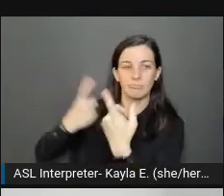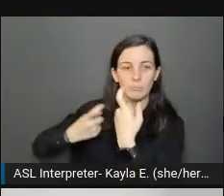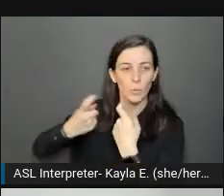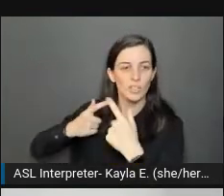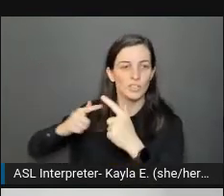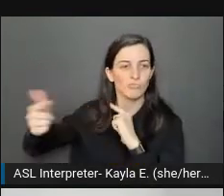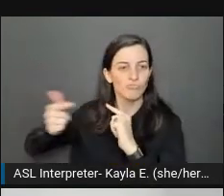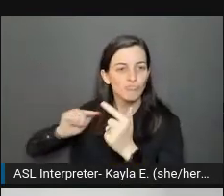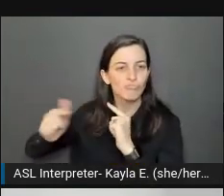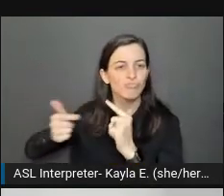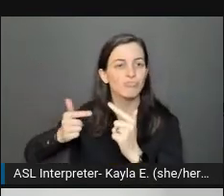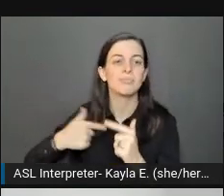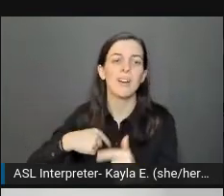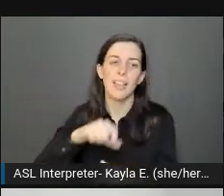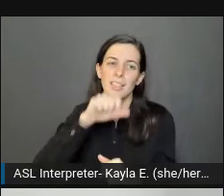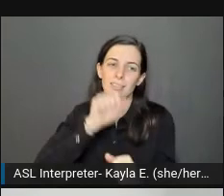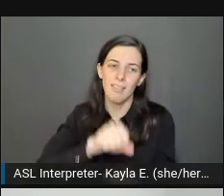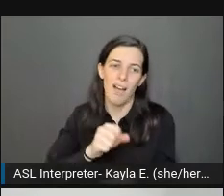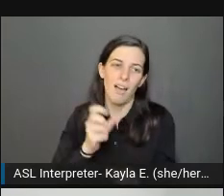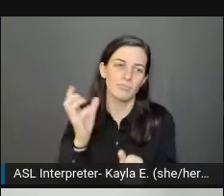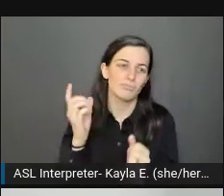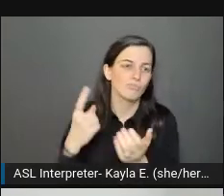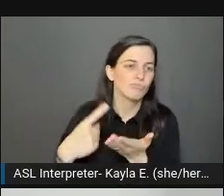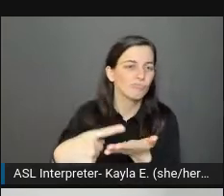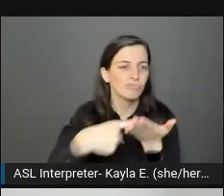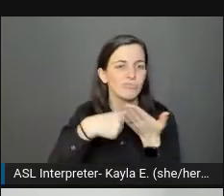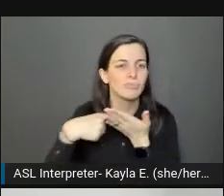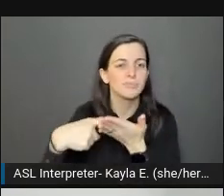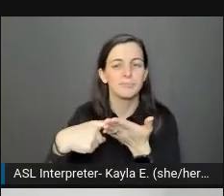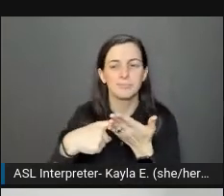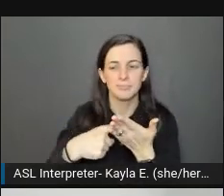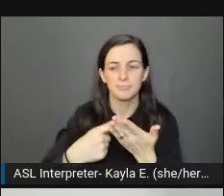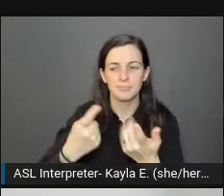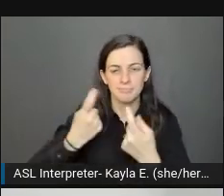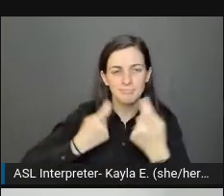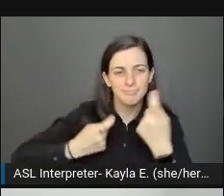I think the conversation is a much more comfortable place